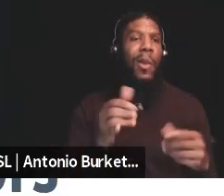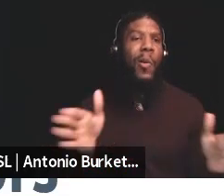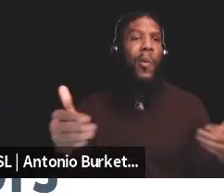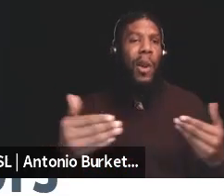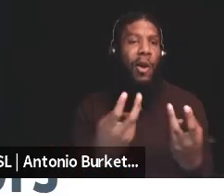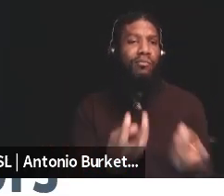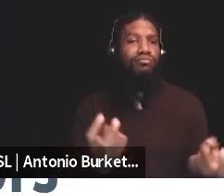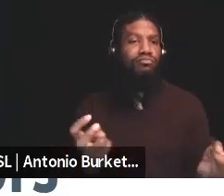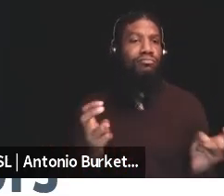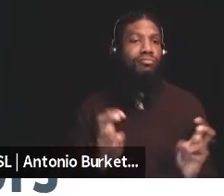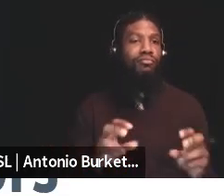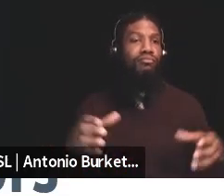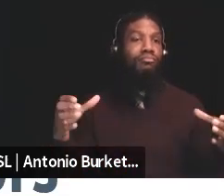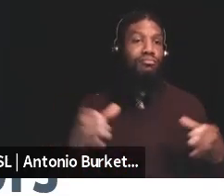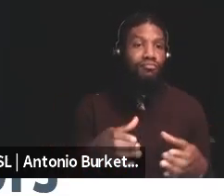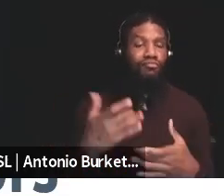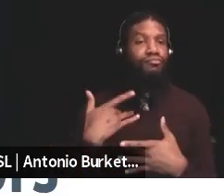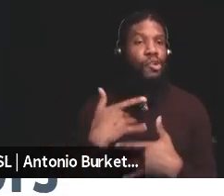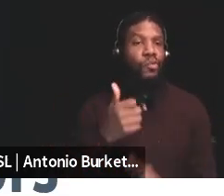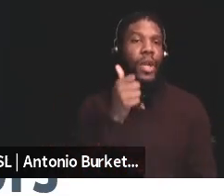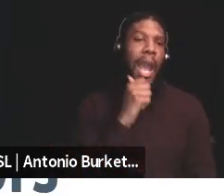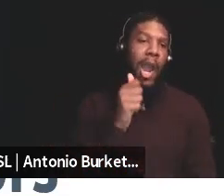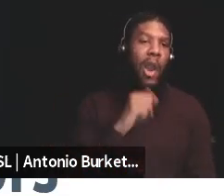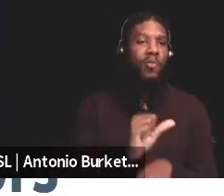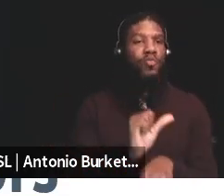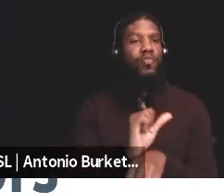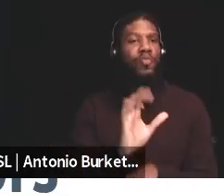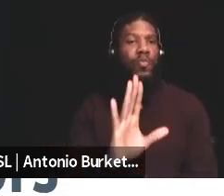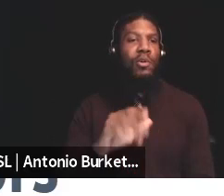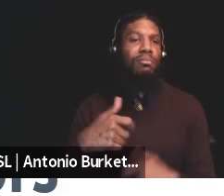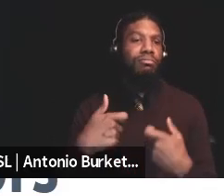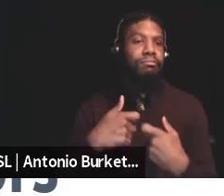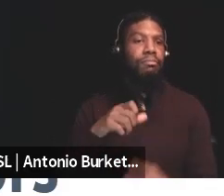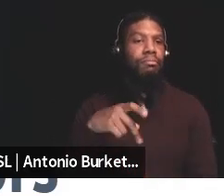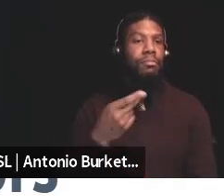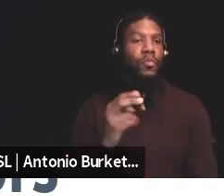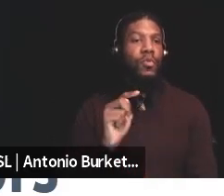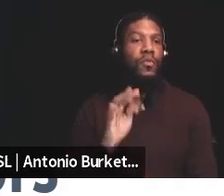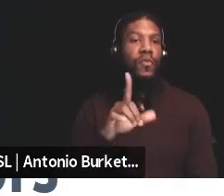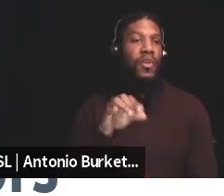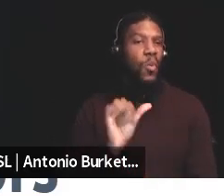they would often just casually be working on the ePortfolios and ask each other for advice. You